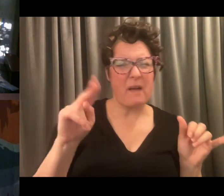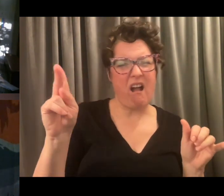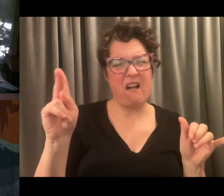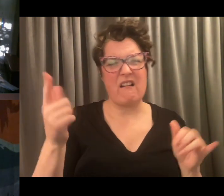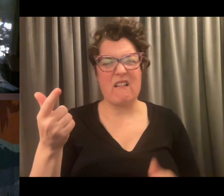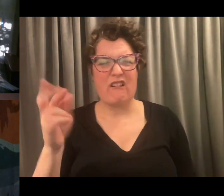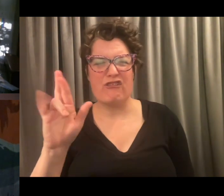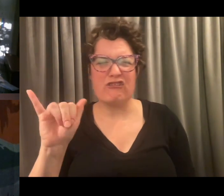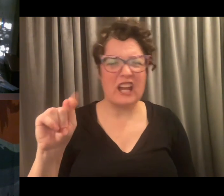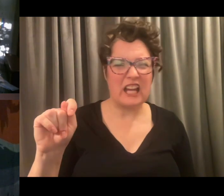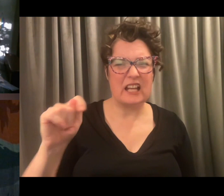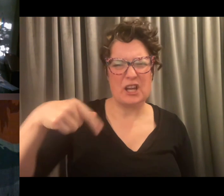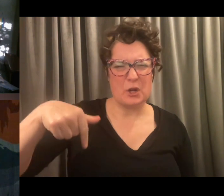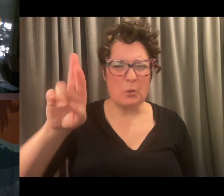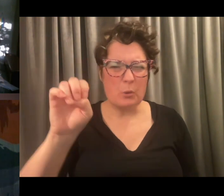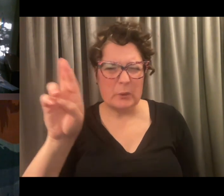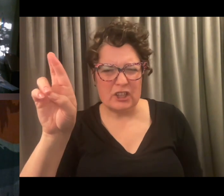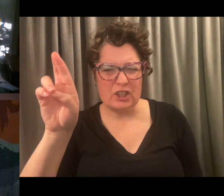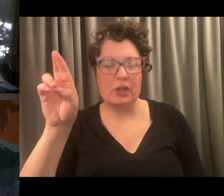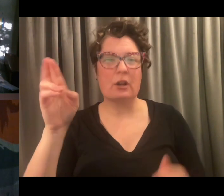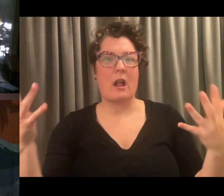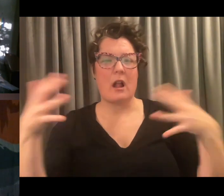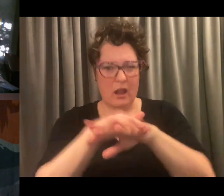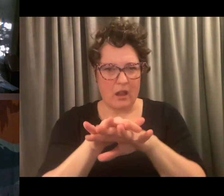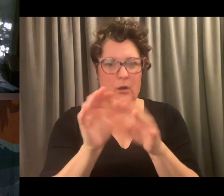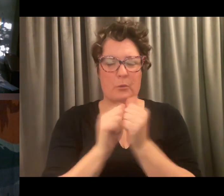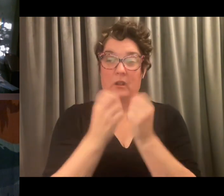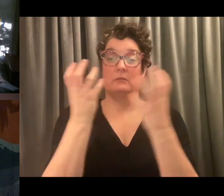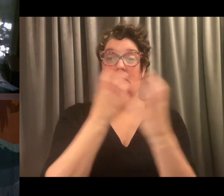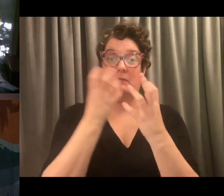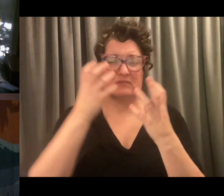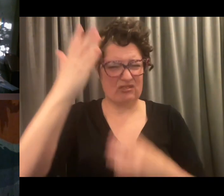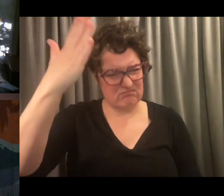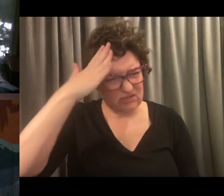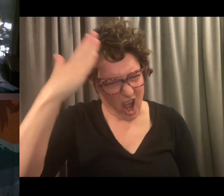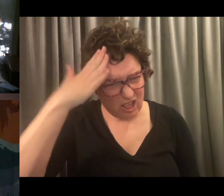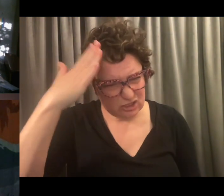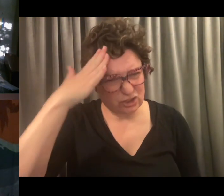very knowledgeable, like very deep, and then also super silly and funny,